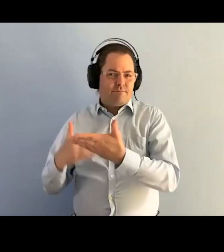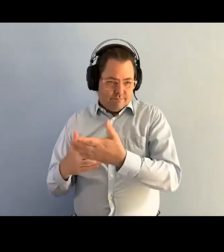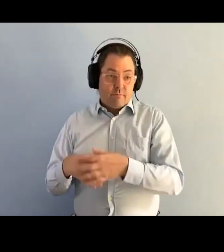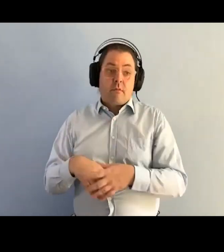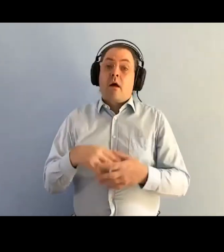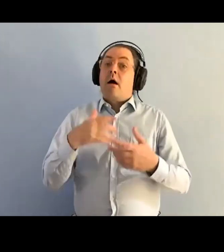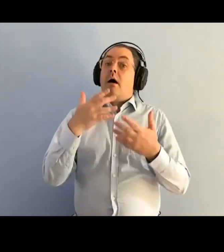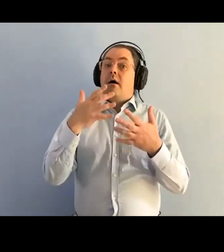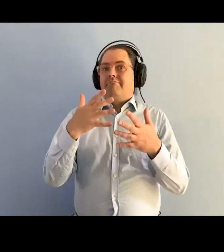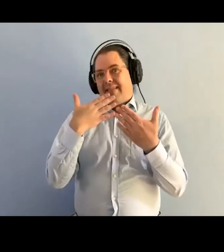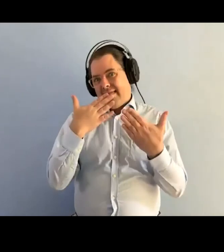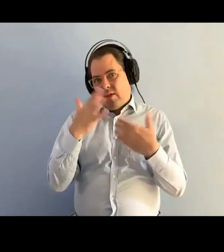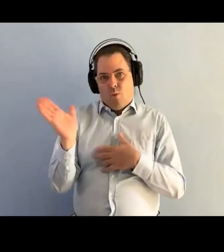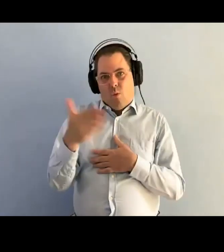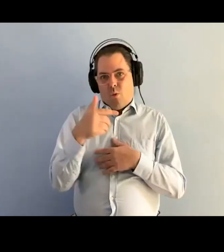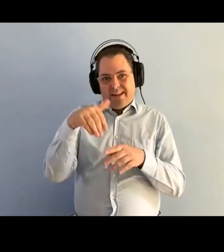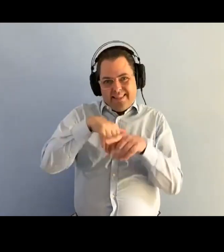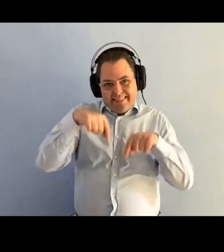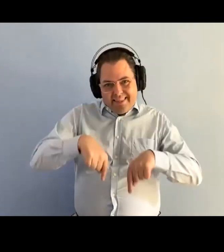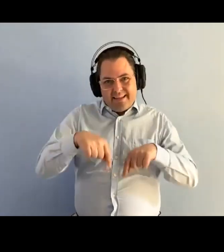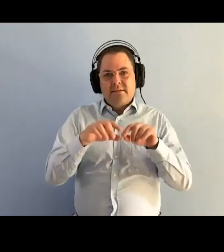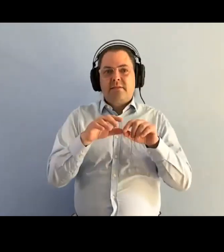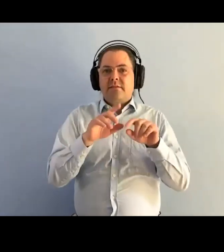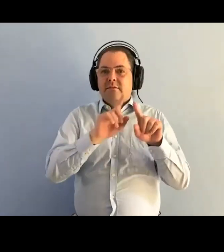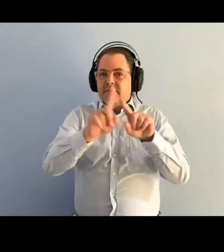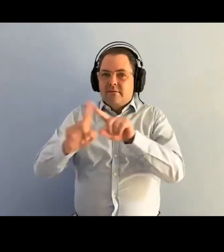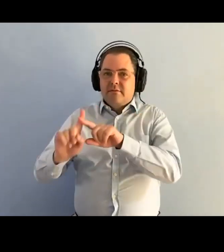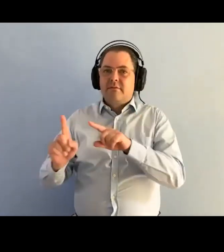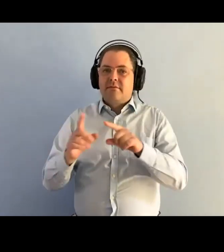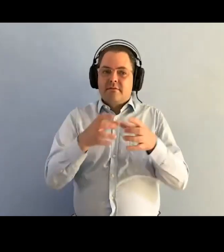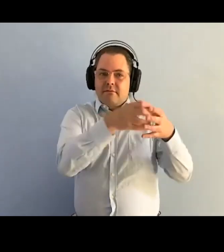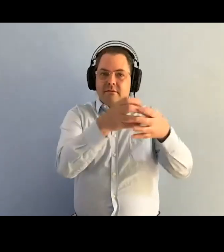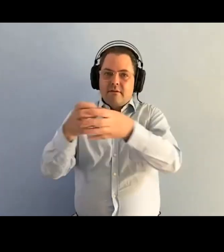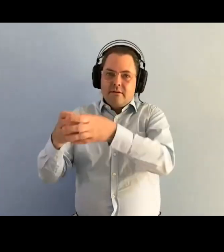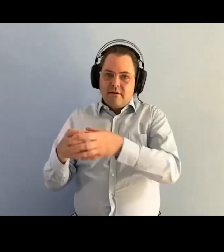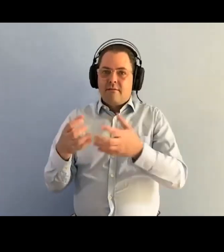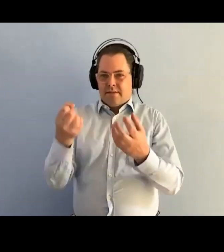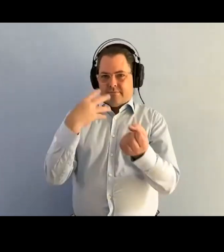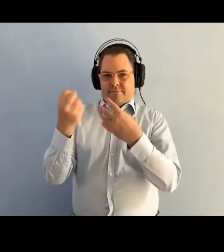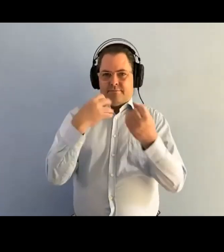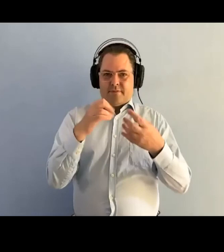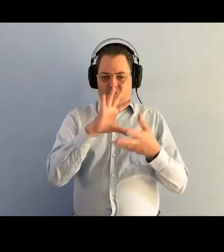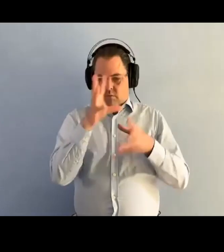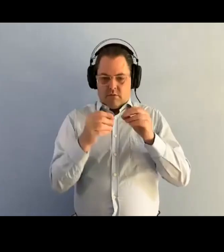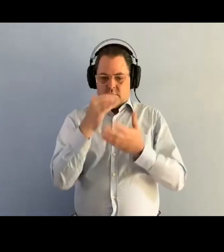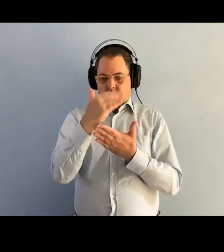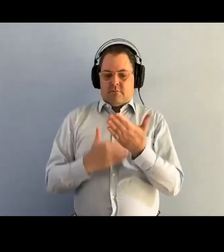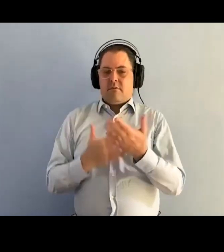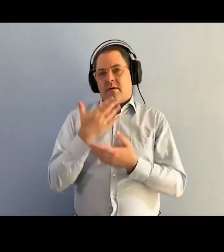So I will put the links to these documents in the chat box. Just a big thank you to everyone, all the individuals and all the organizations